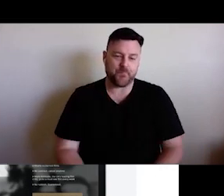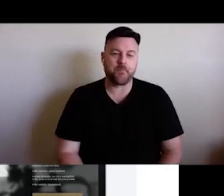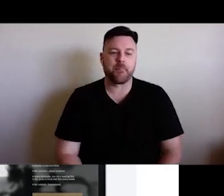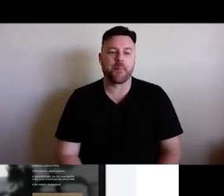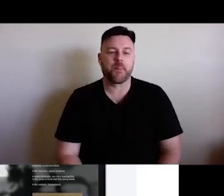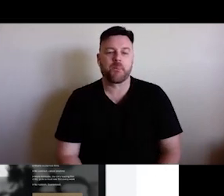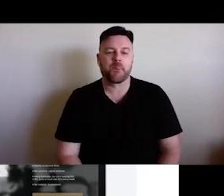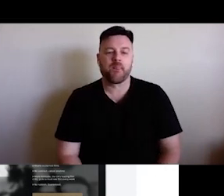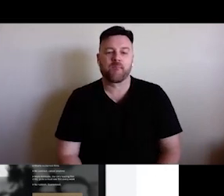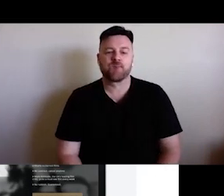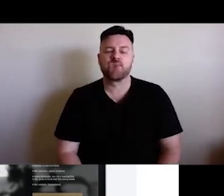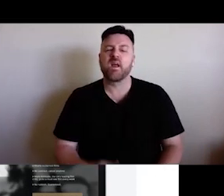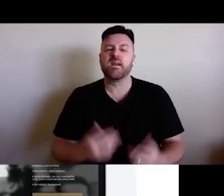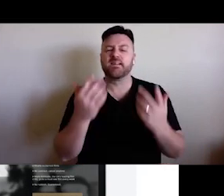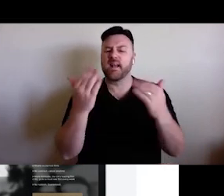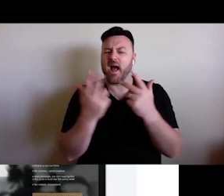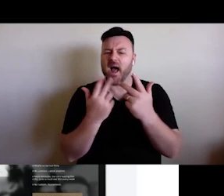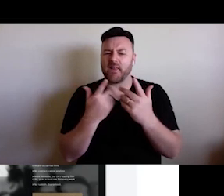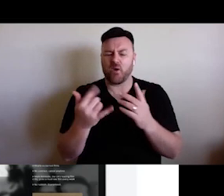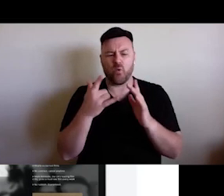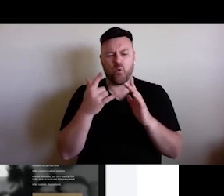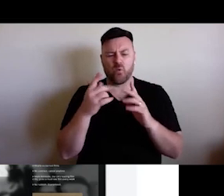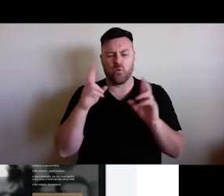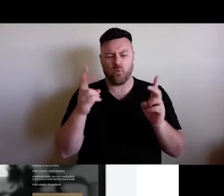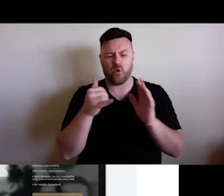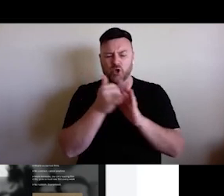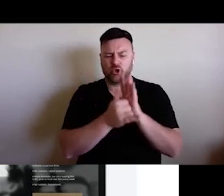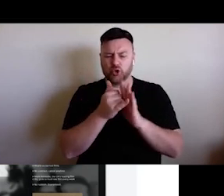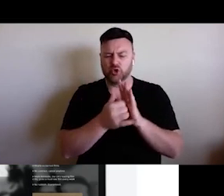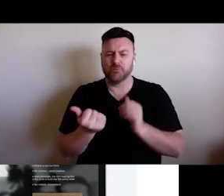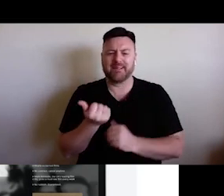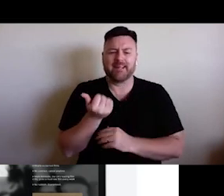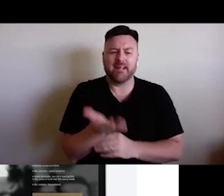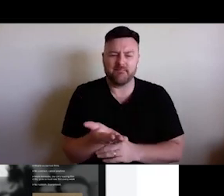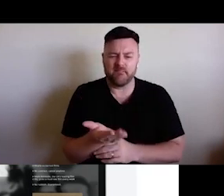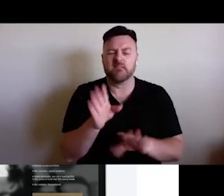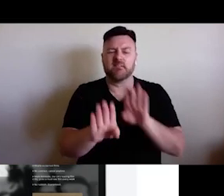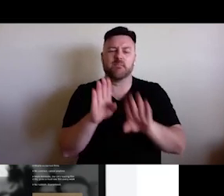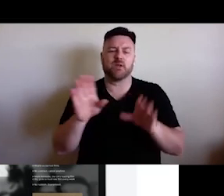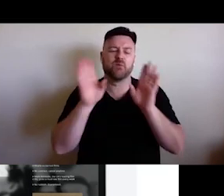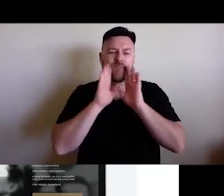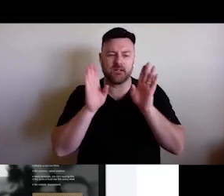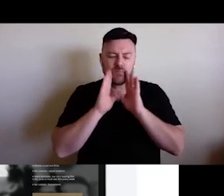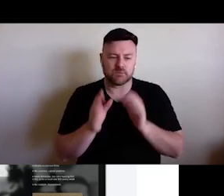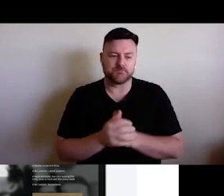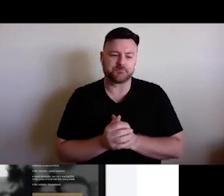space. I'm aware that I'm starting to run out of time. I want to leave